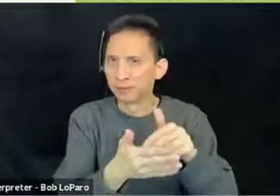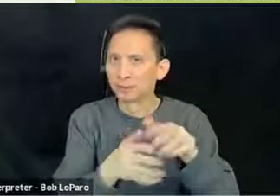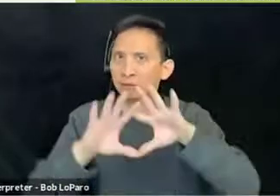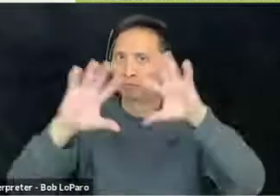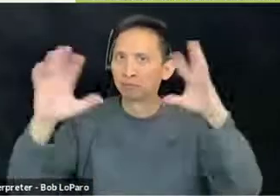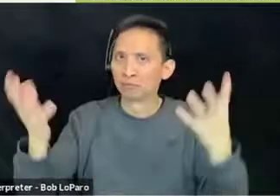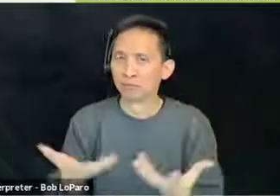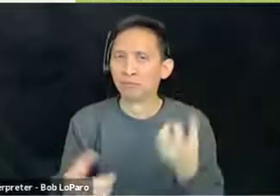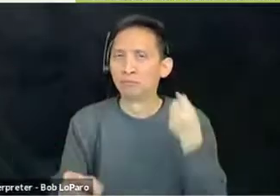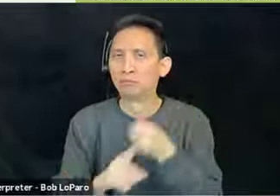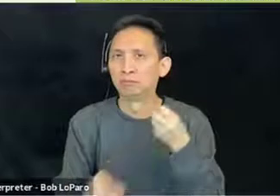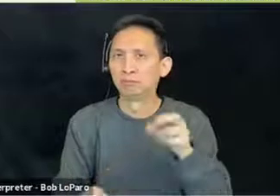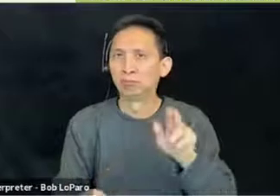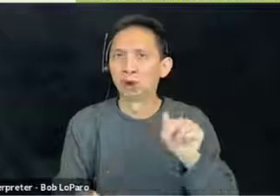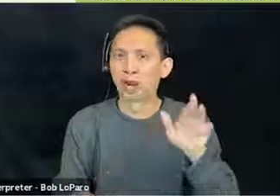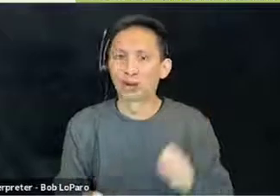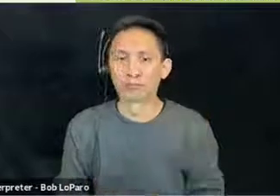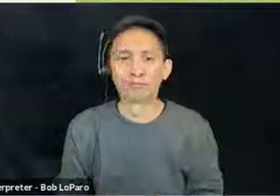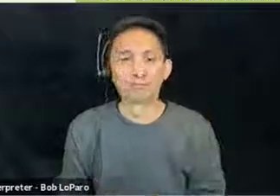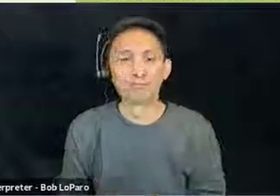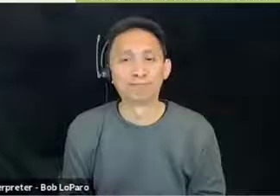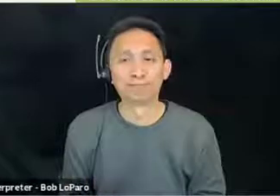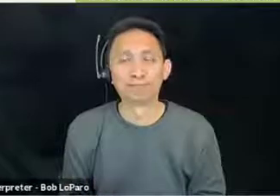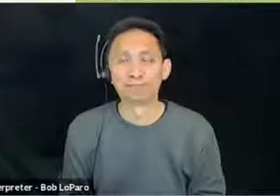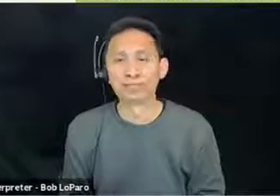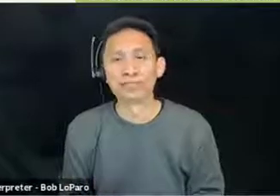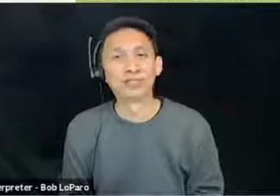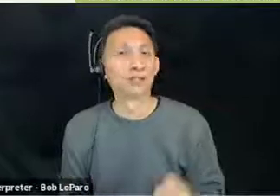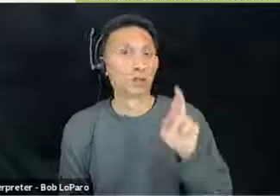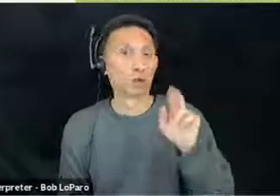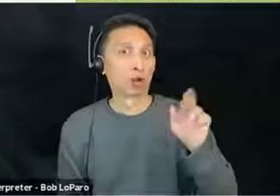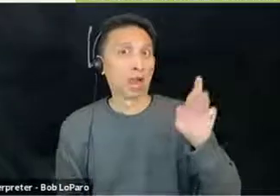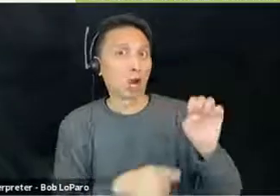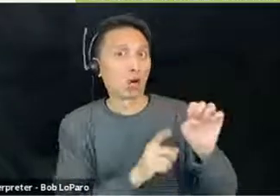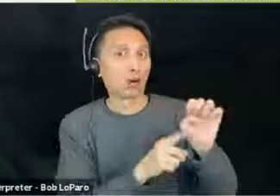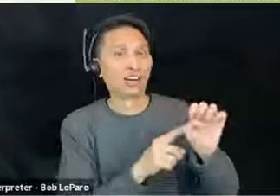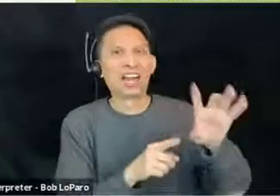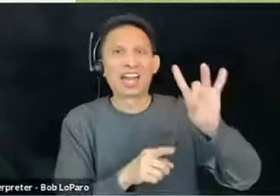80% of rare diseases have identified genetic origins.